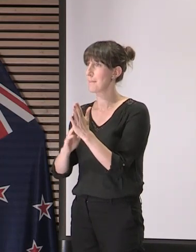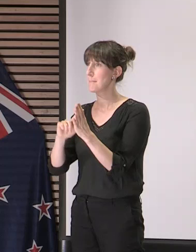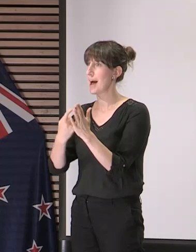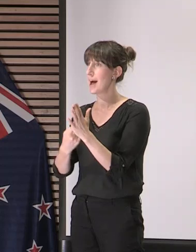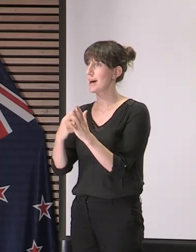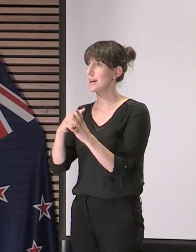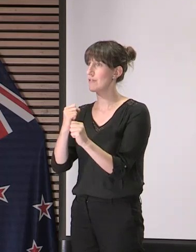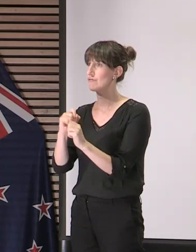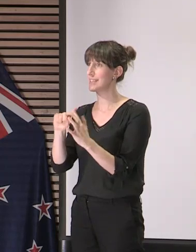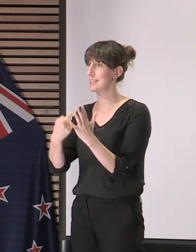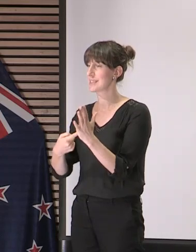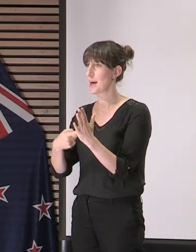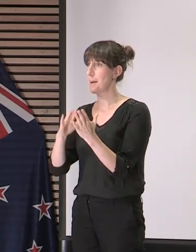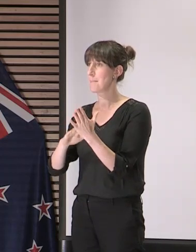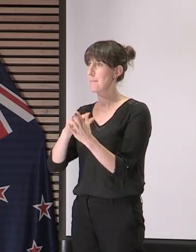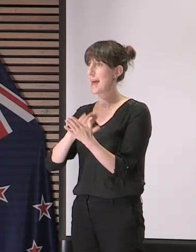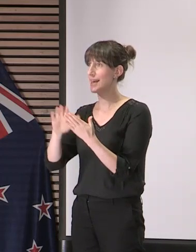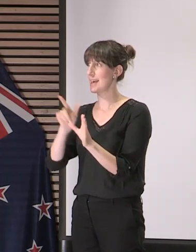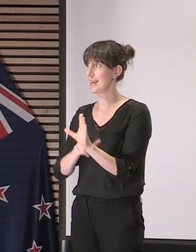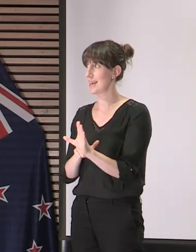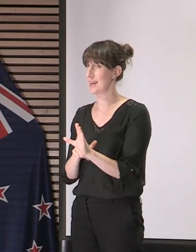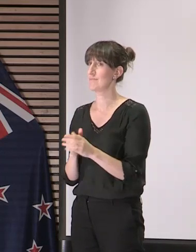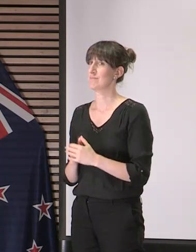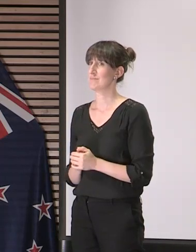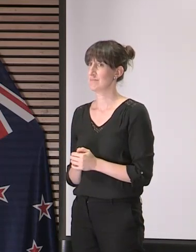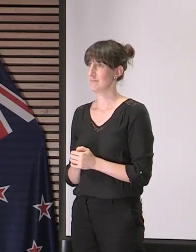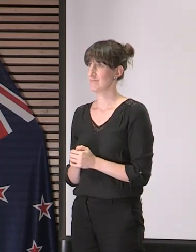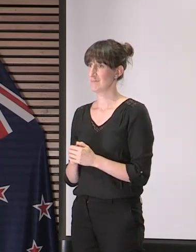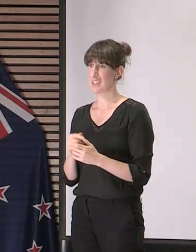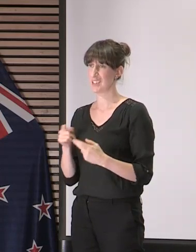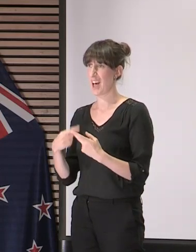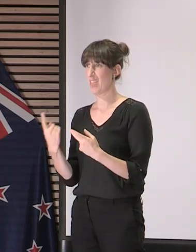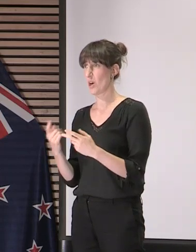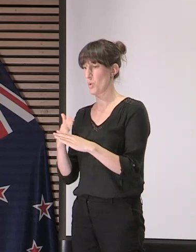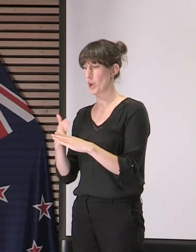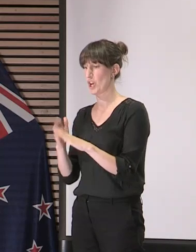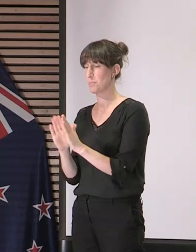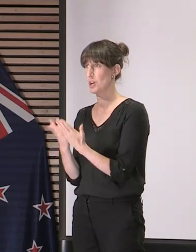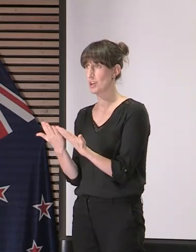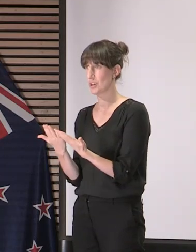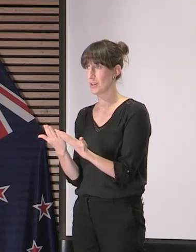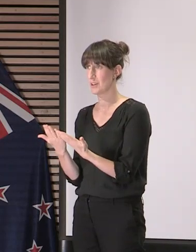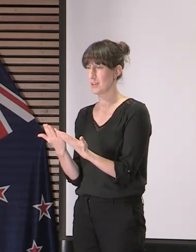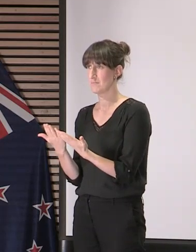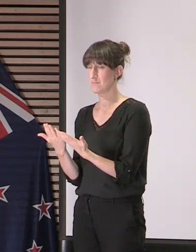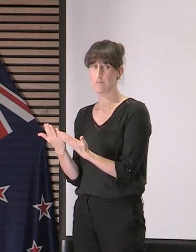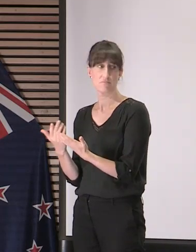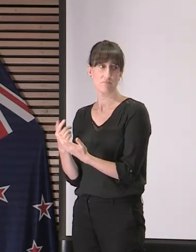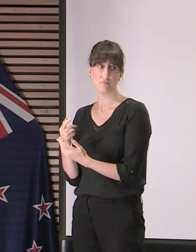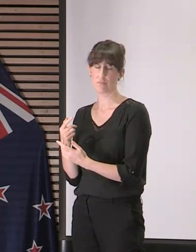series, very particular to many. This one is Margaret Mahe story book. So that